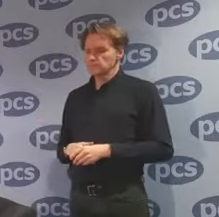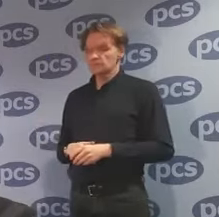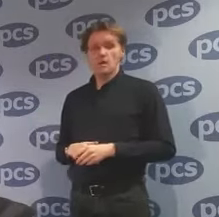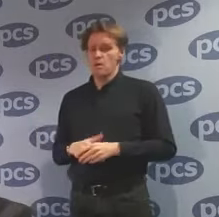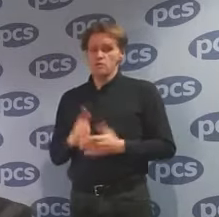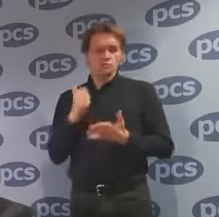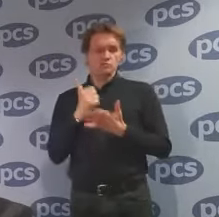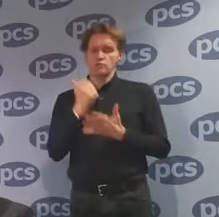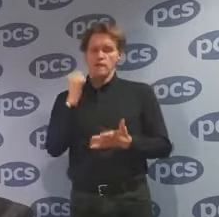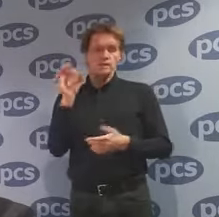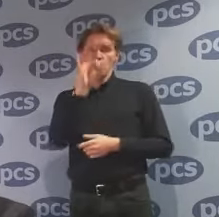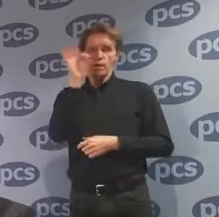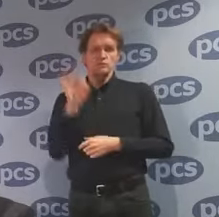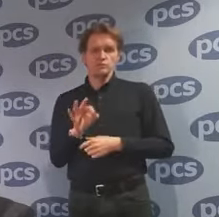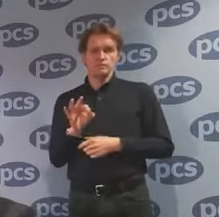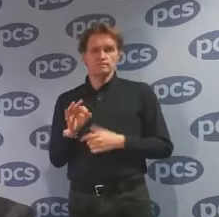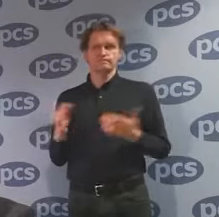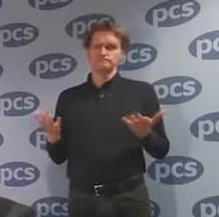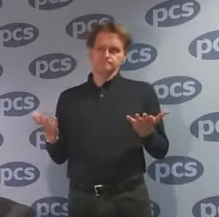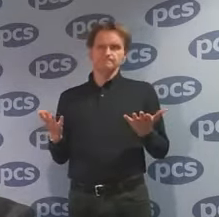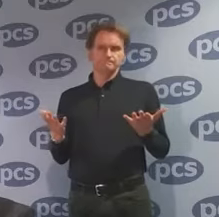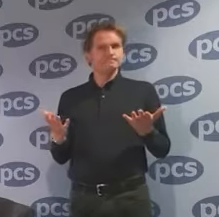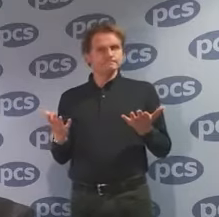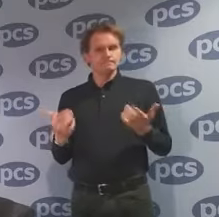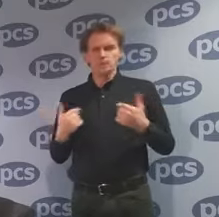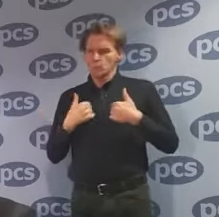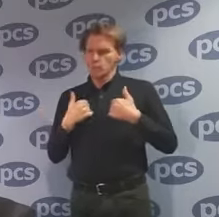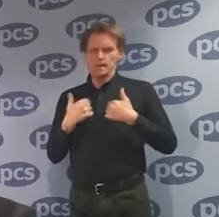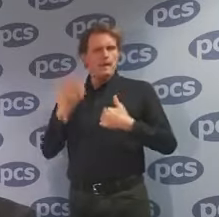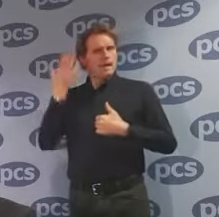both want to say wouldn't we that we've had disputes against office closures,